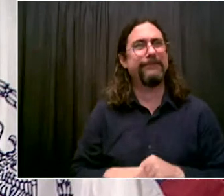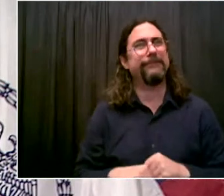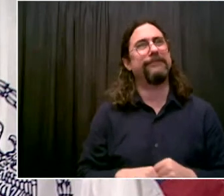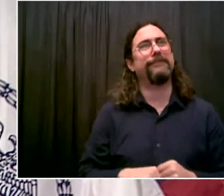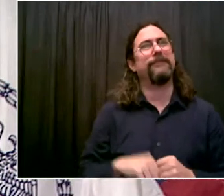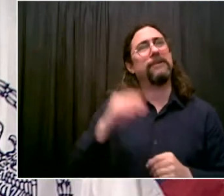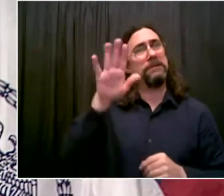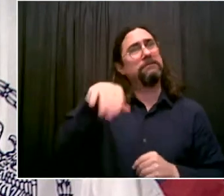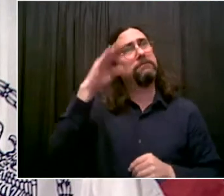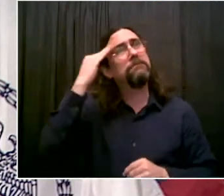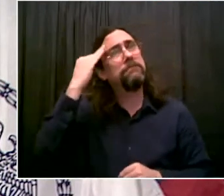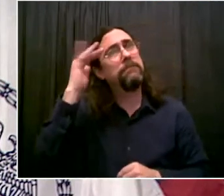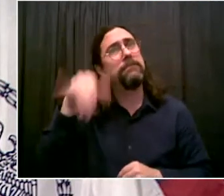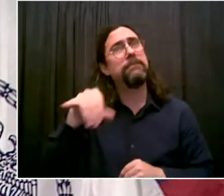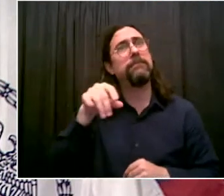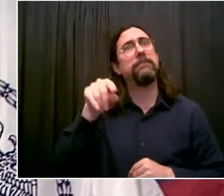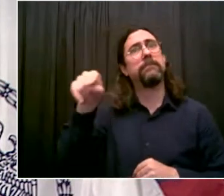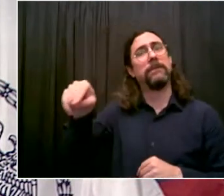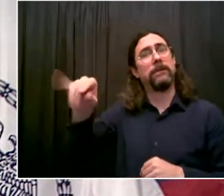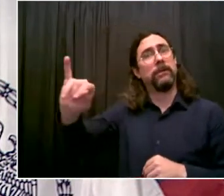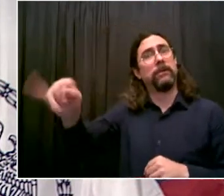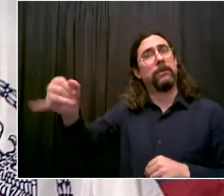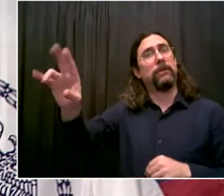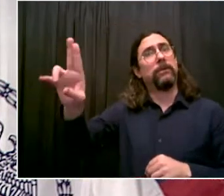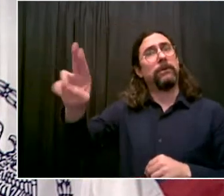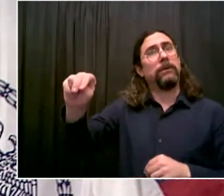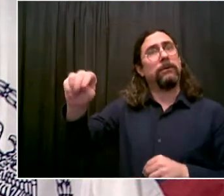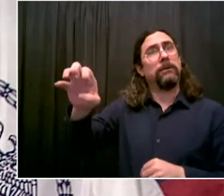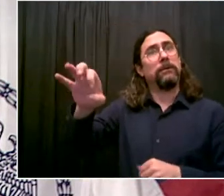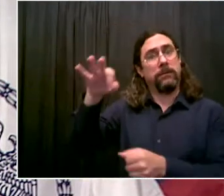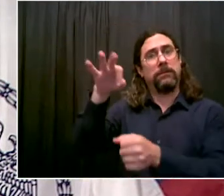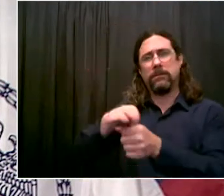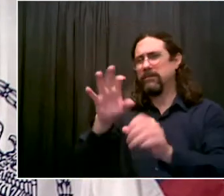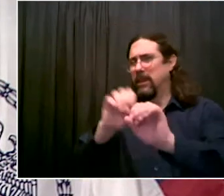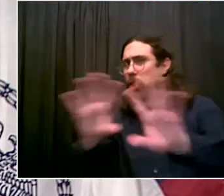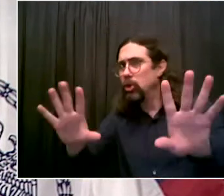ESPECIALLY THIS MOMENT IN HISTORY, A DEMOCRAT IS OVERWHELG KETO WIN AND I'M LOOKING FORWARD TO WORK